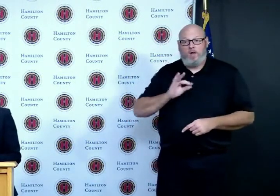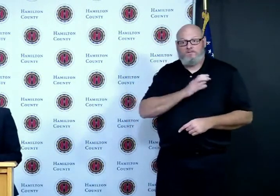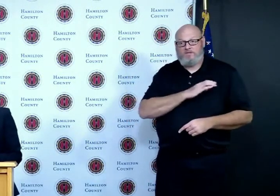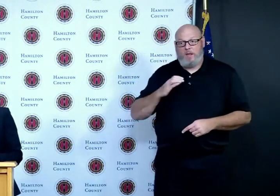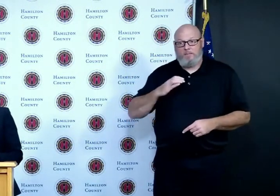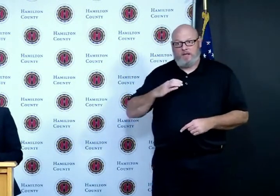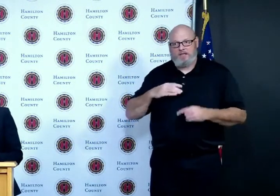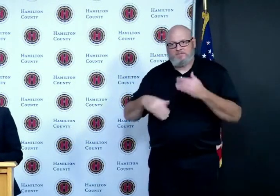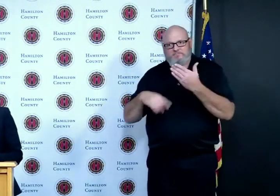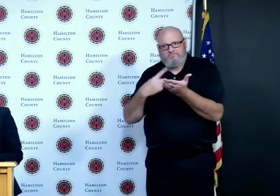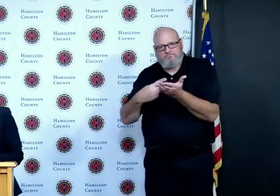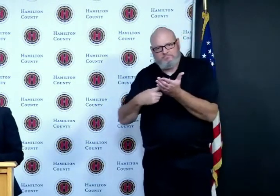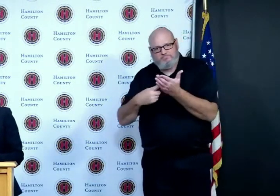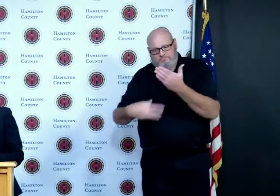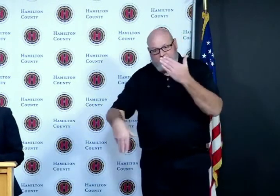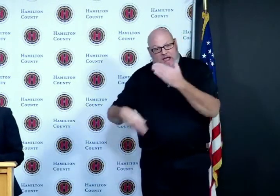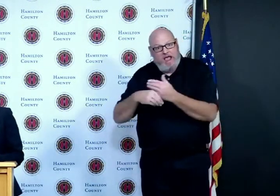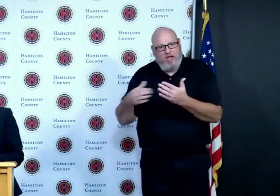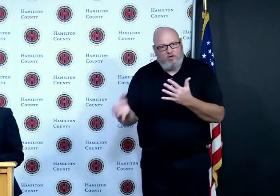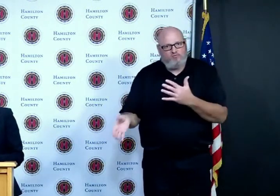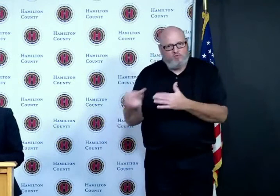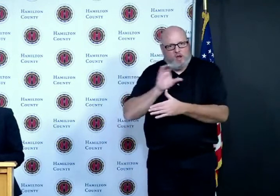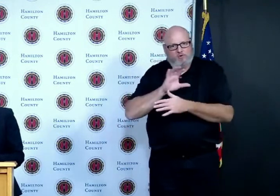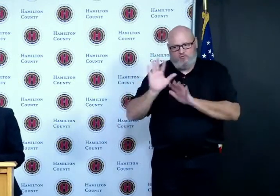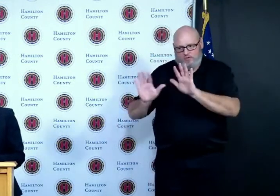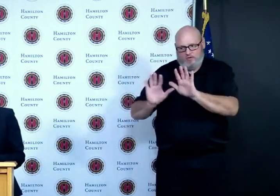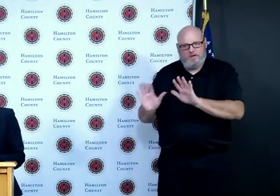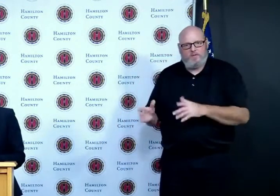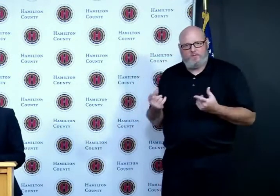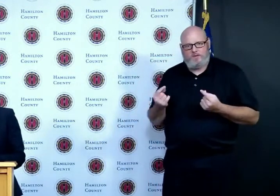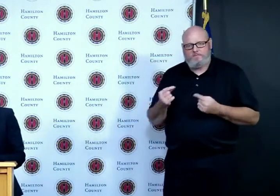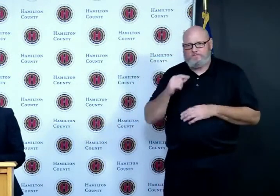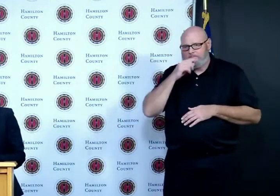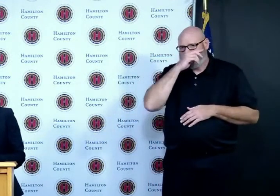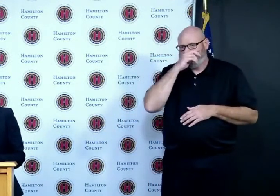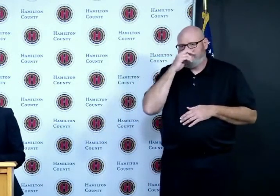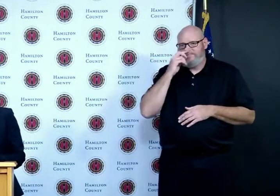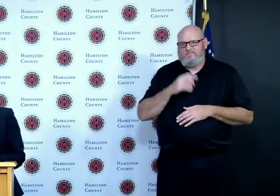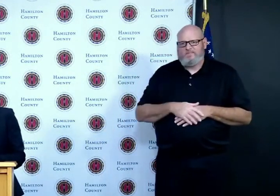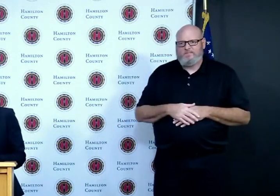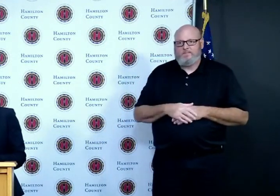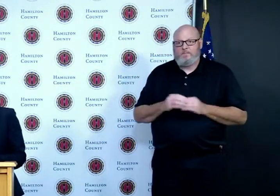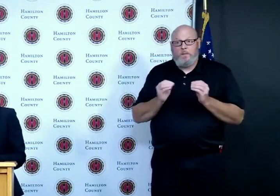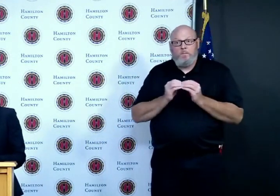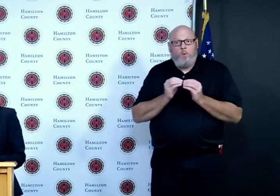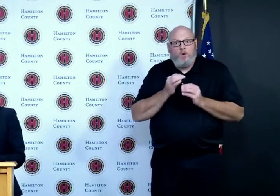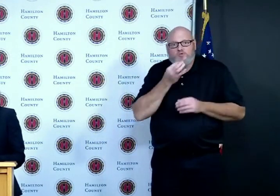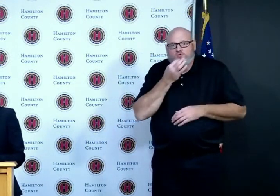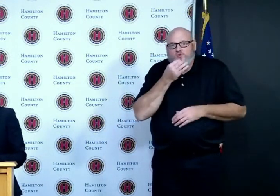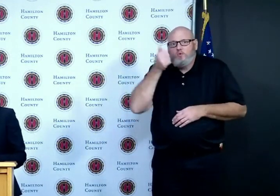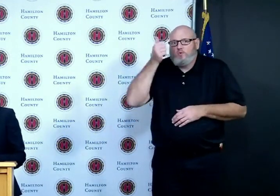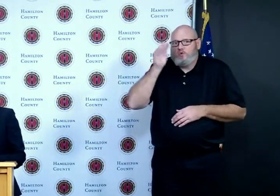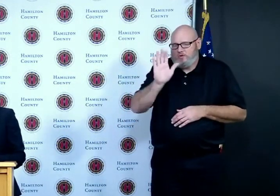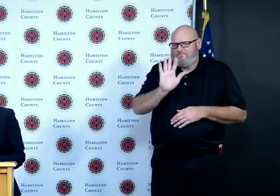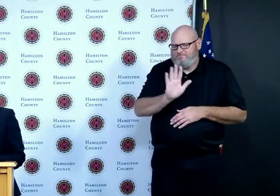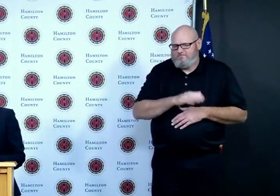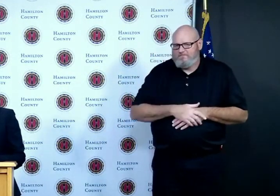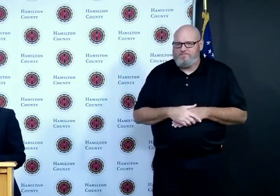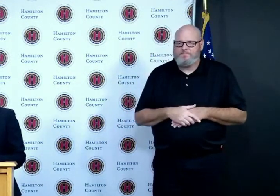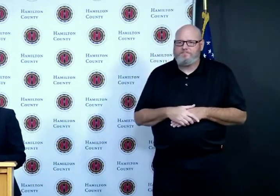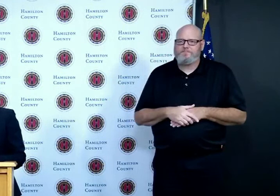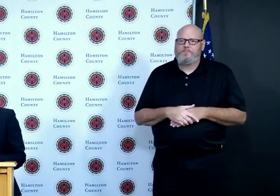more more to come and more to come pretty quickly just to make sure I understood on the